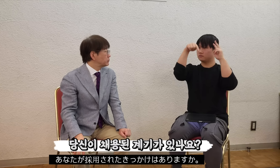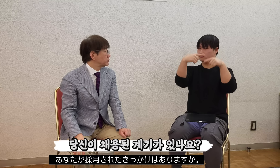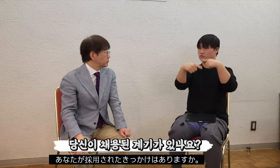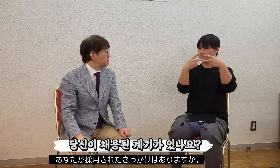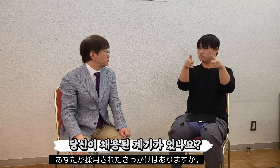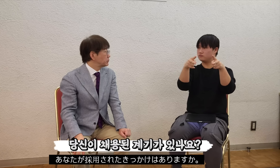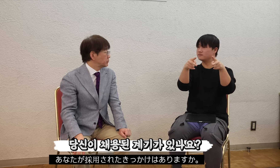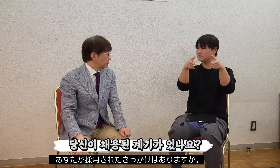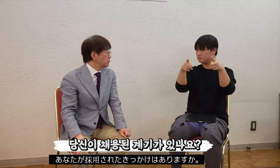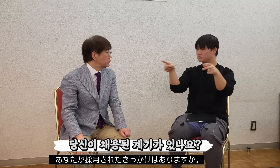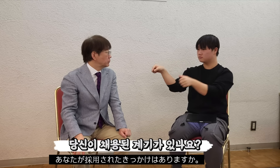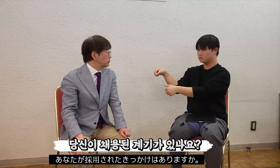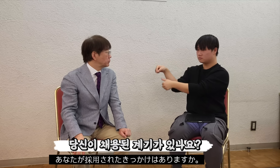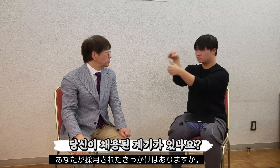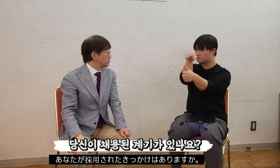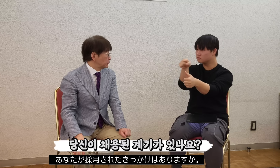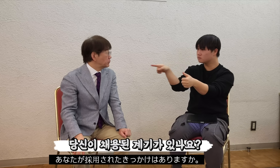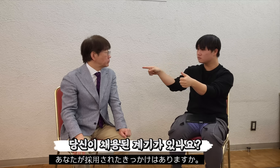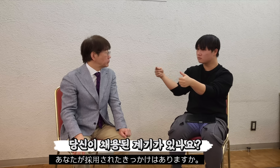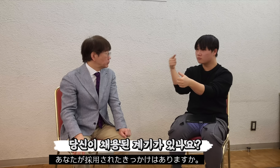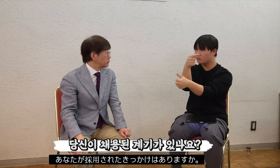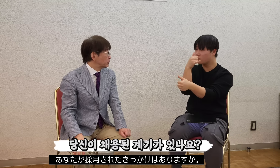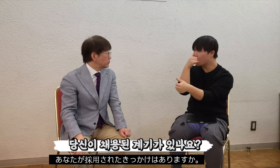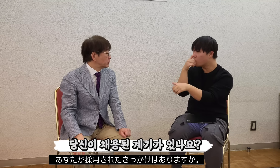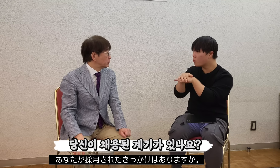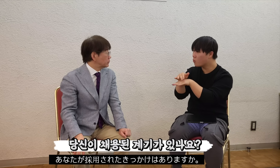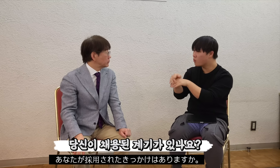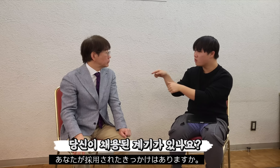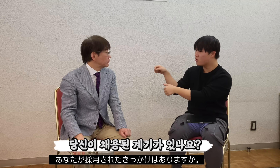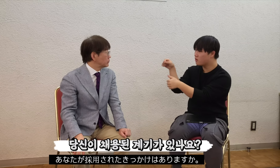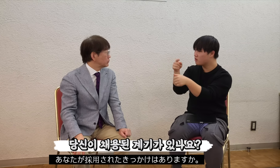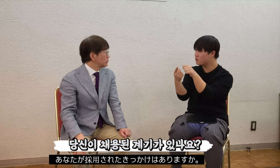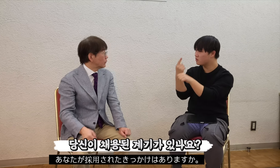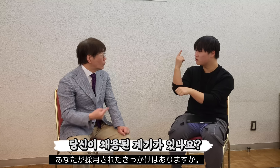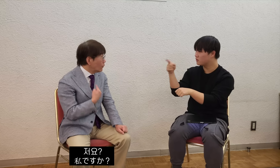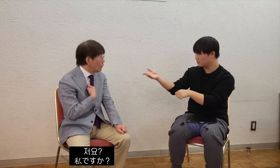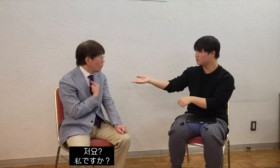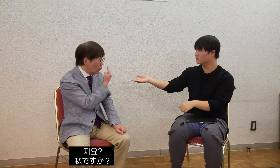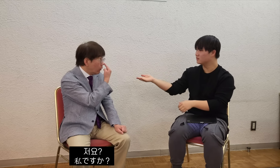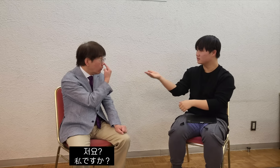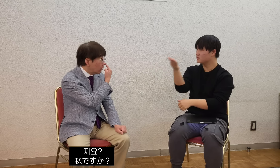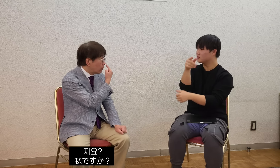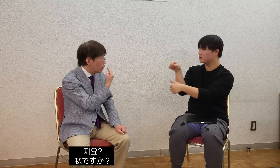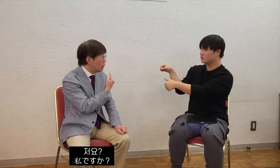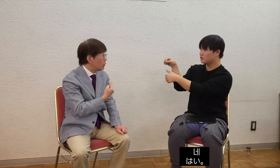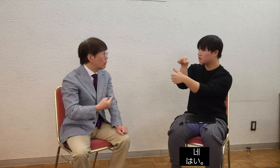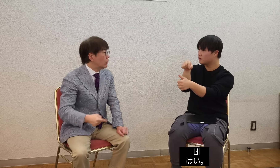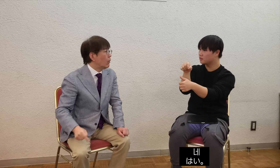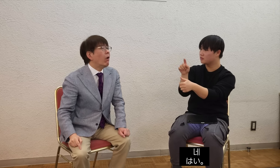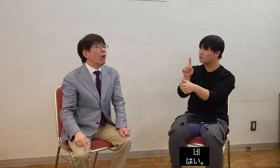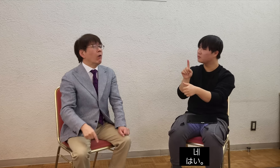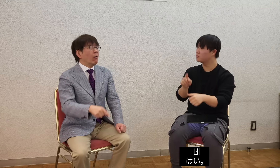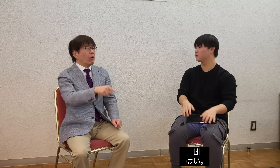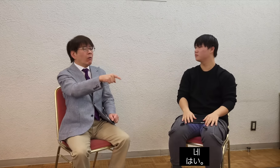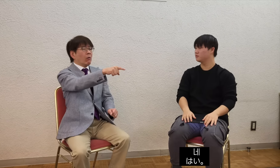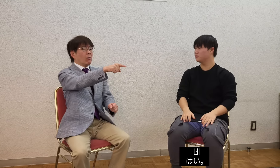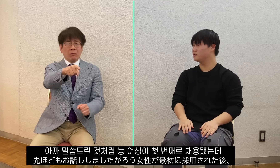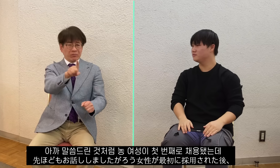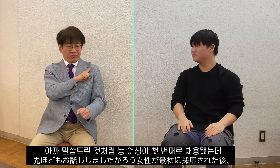Was there a reason you were hired? Me? - Yeah